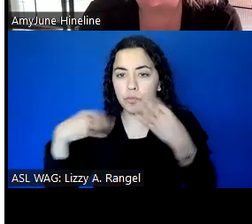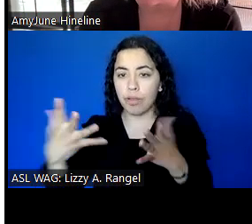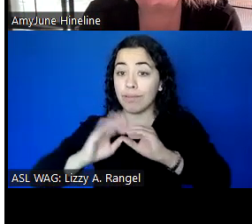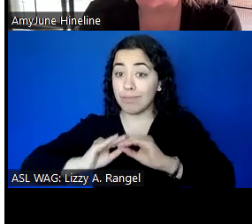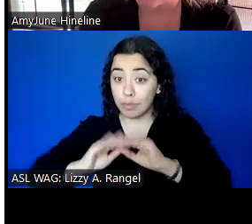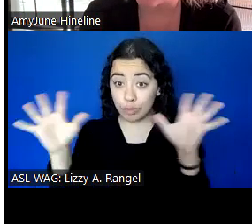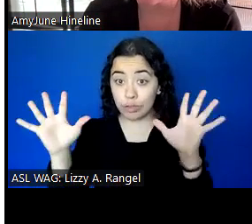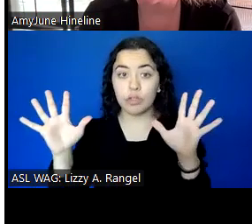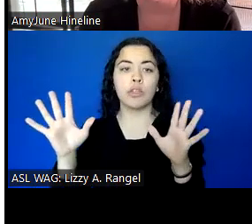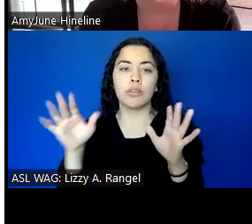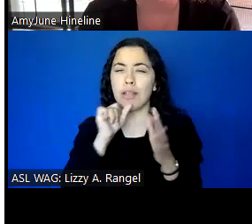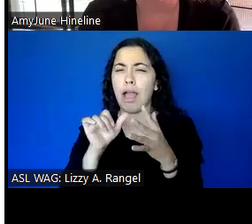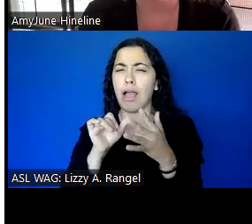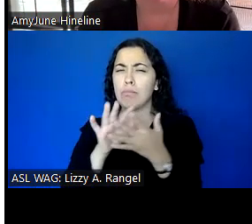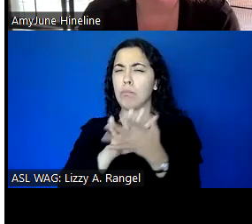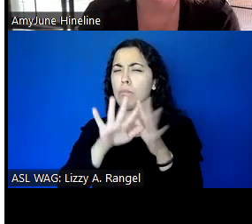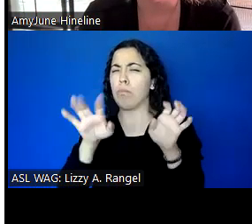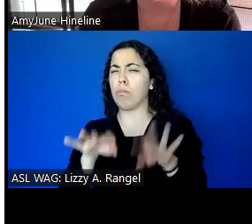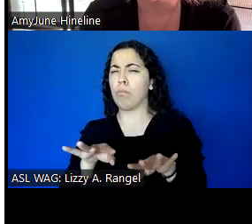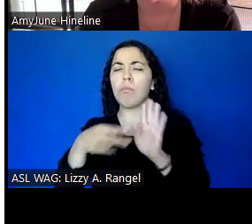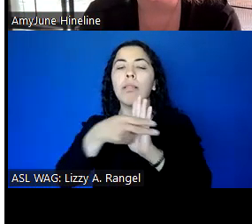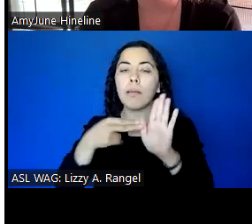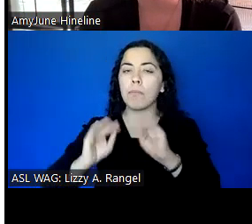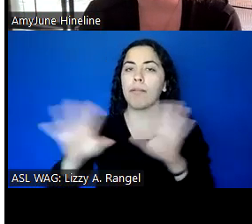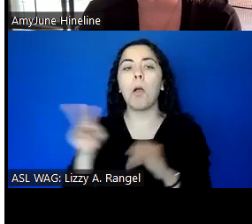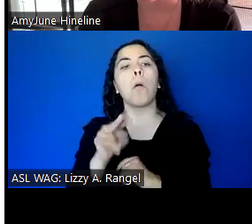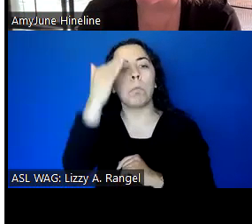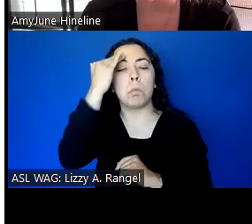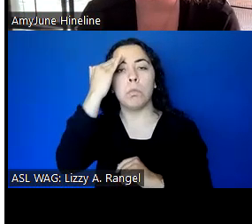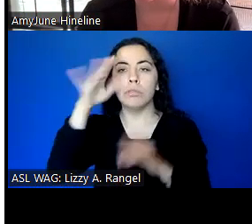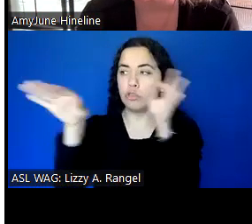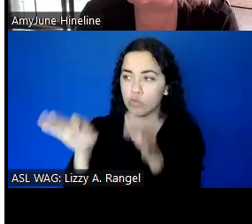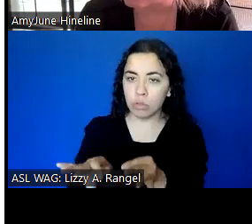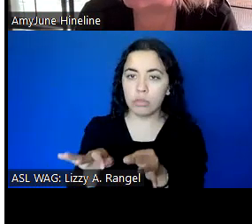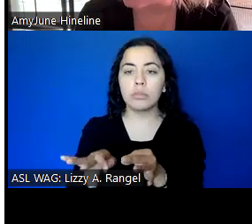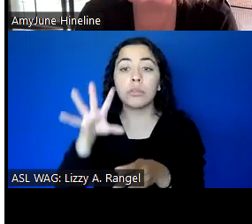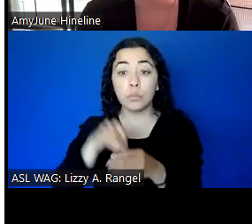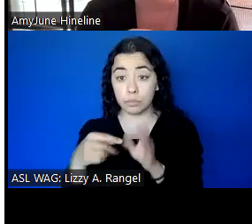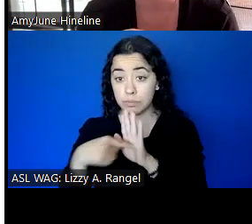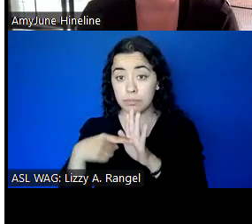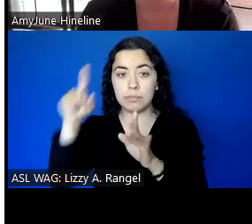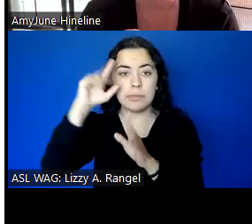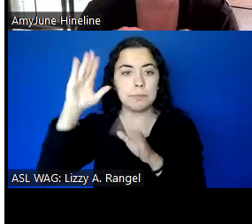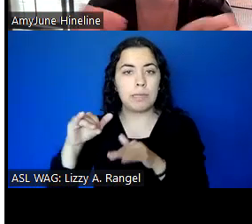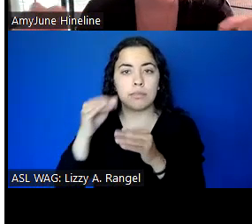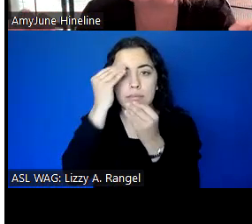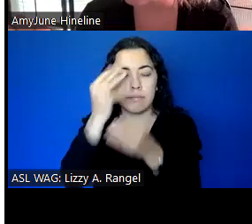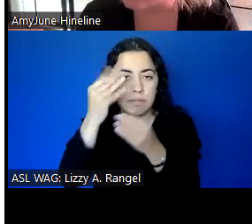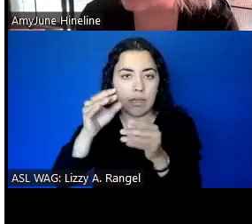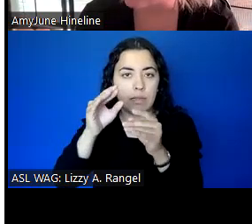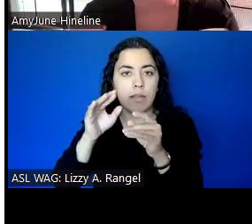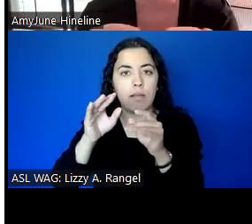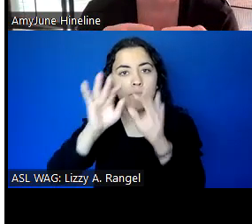again, this is a Level A. Labels or instructions are provided when content requires user input. So